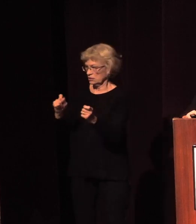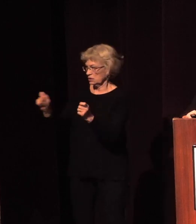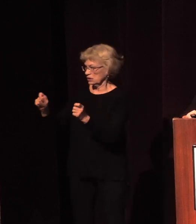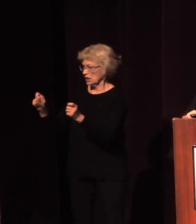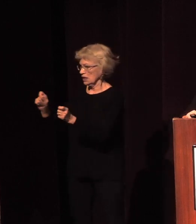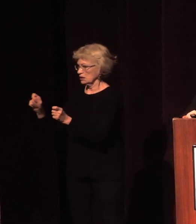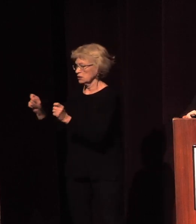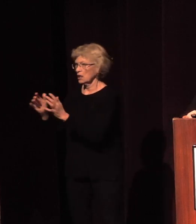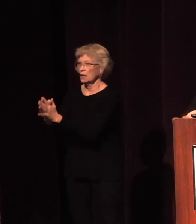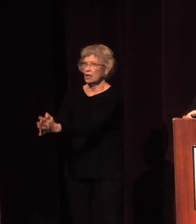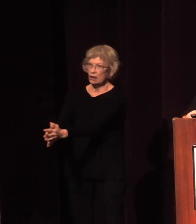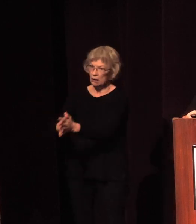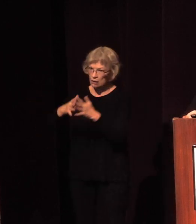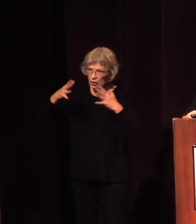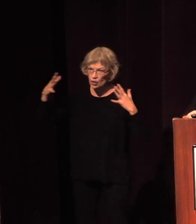wavered because the truth is that with